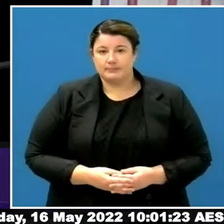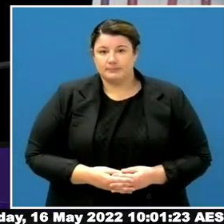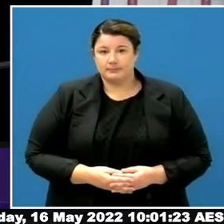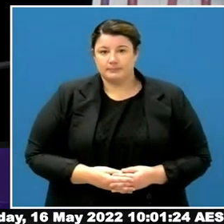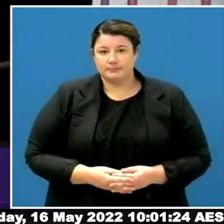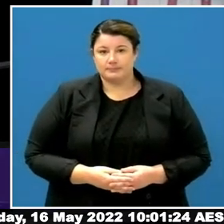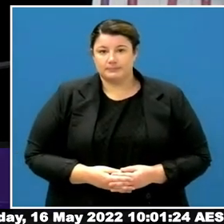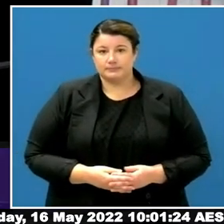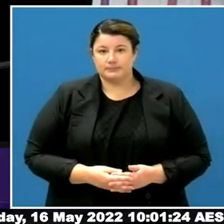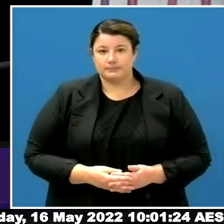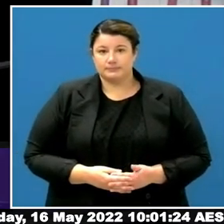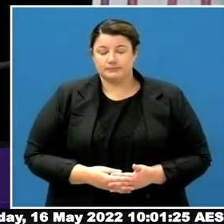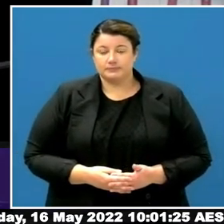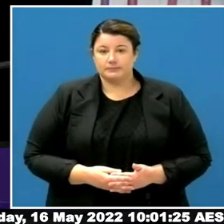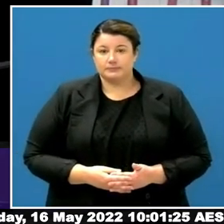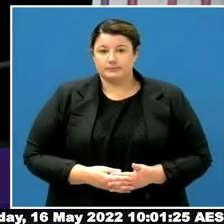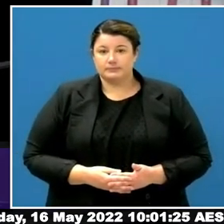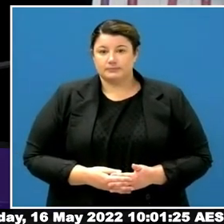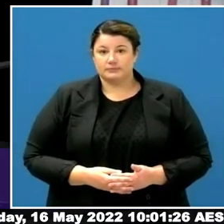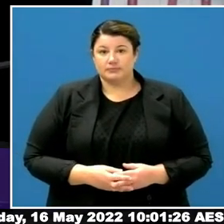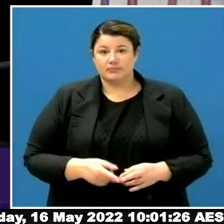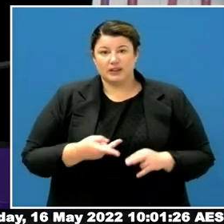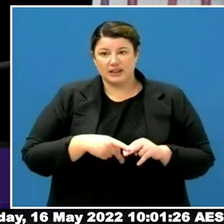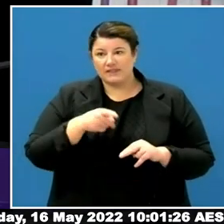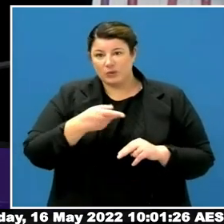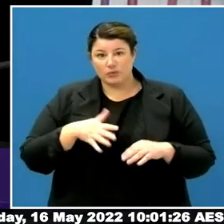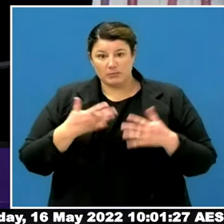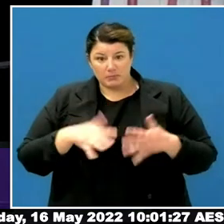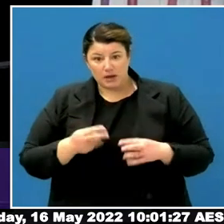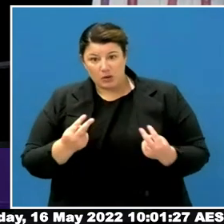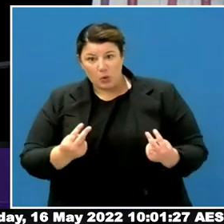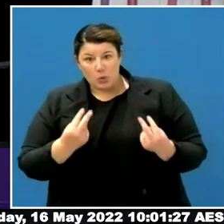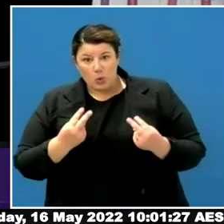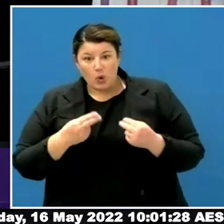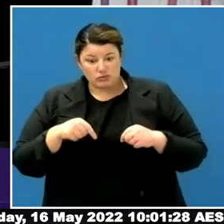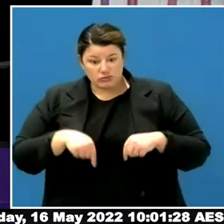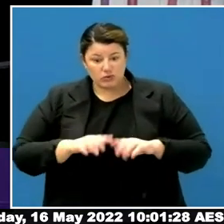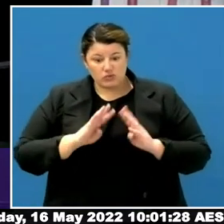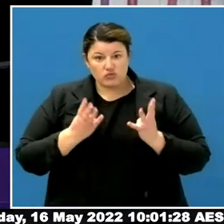As anyone who has been following the work of the Royal Commission will know, our program